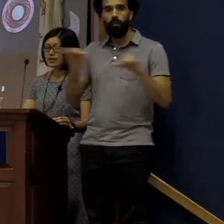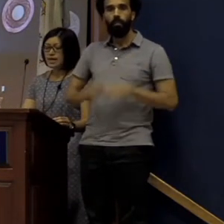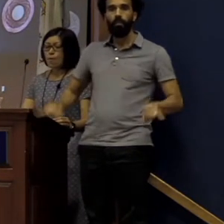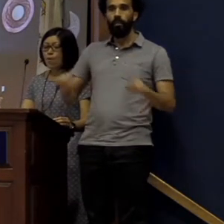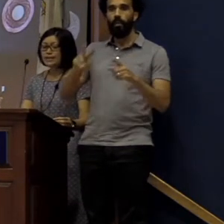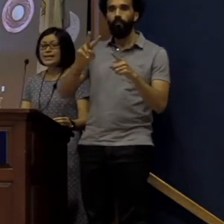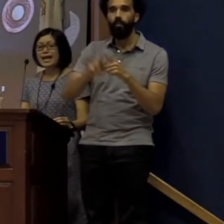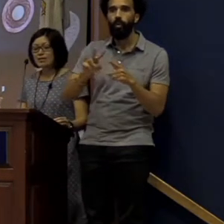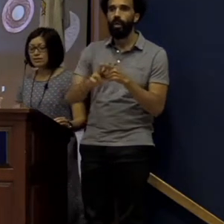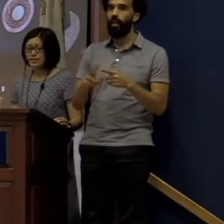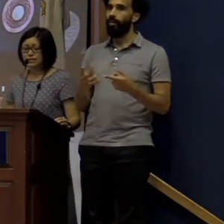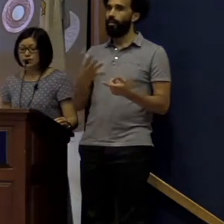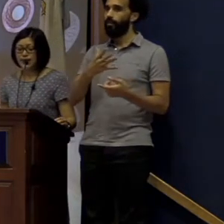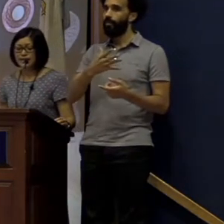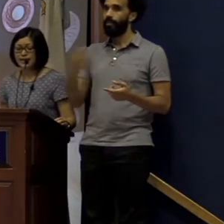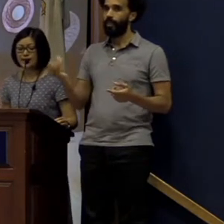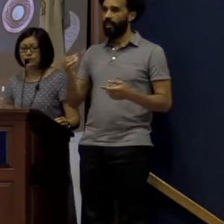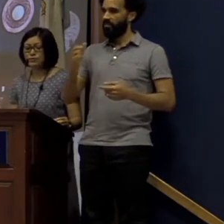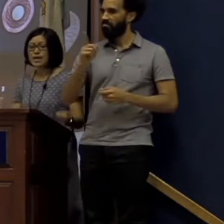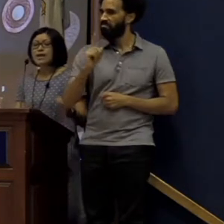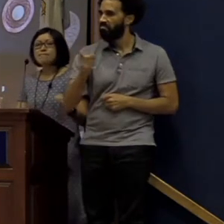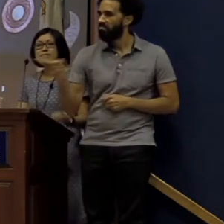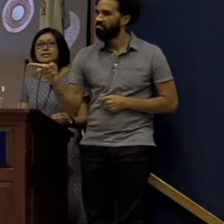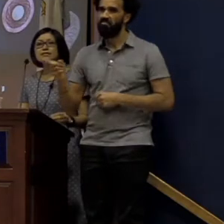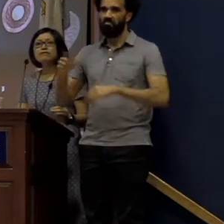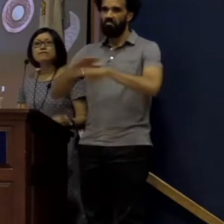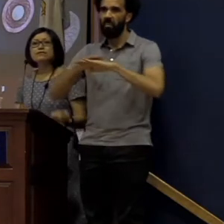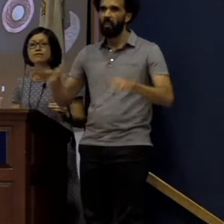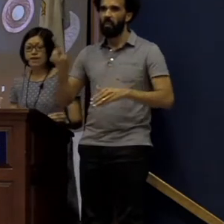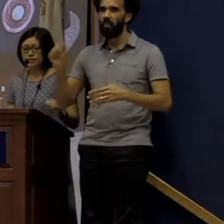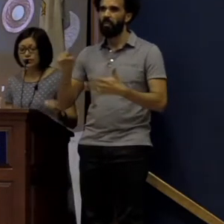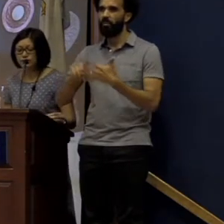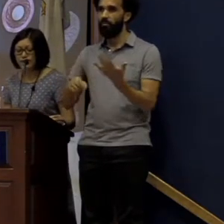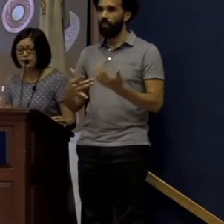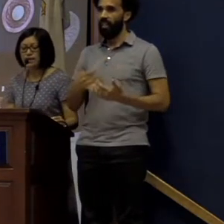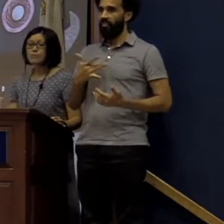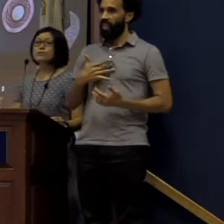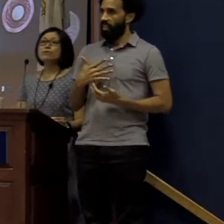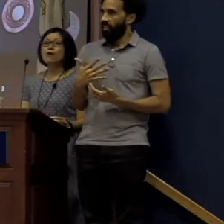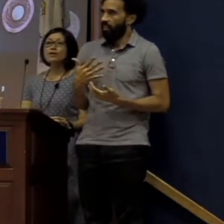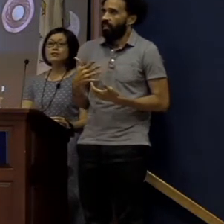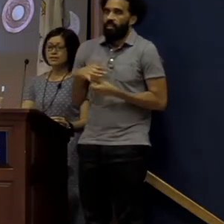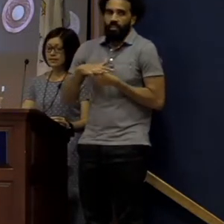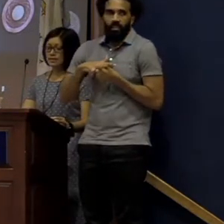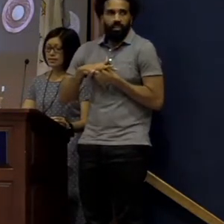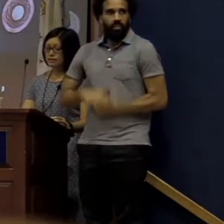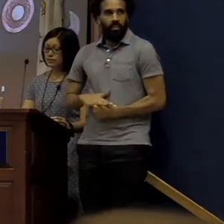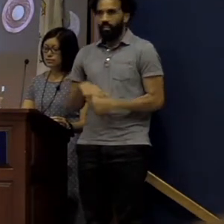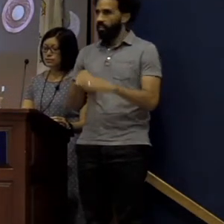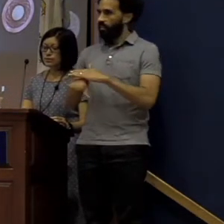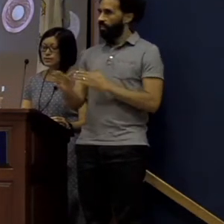what the landlord says you can and cannot do it makes you feel very stressed. When you walk into the center of the school the